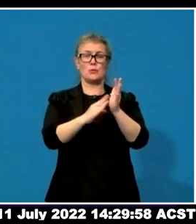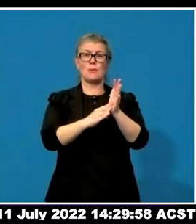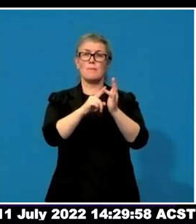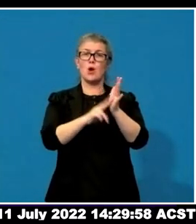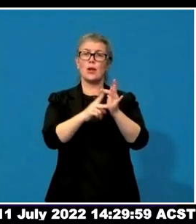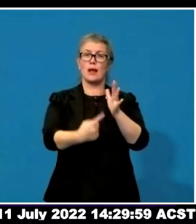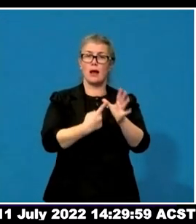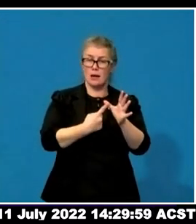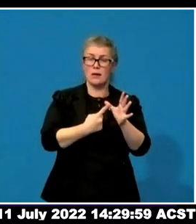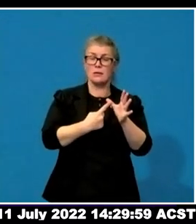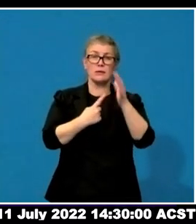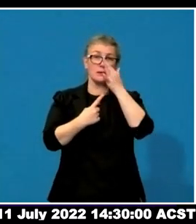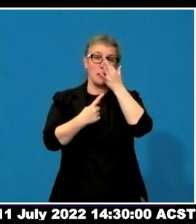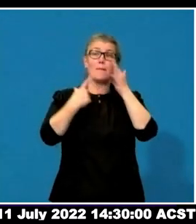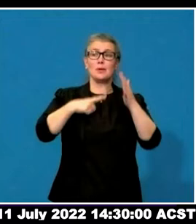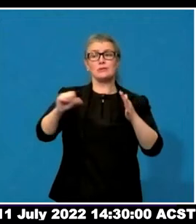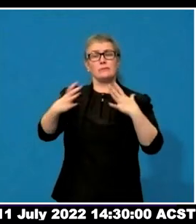and having infections in his lungs.